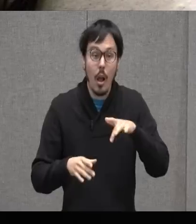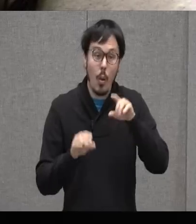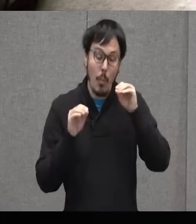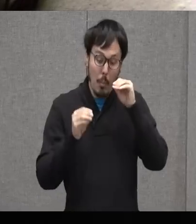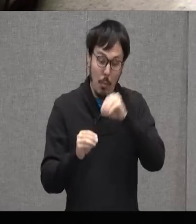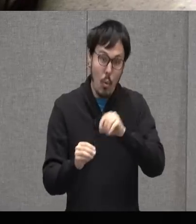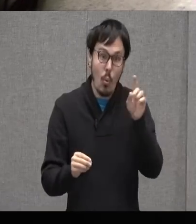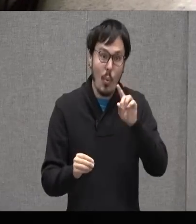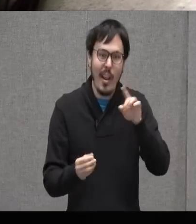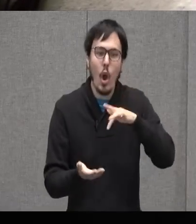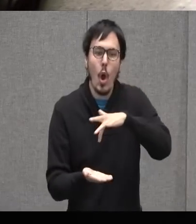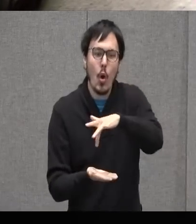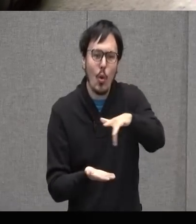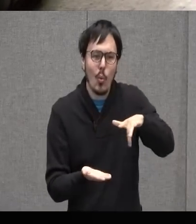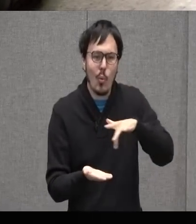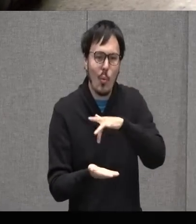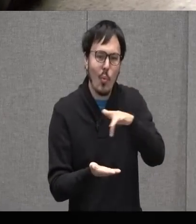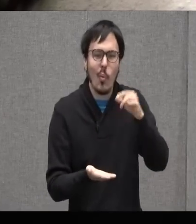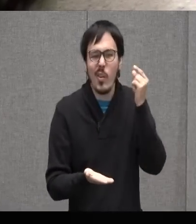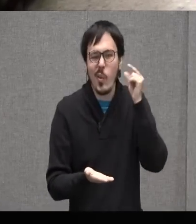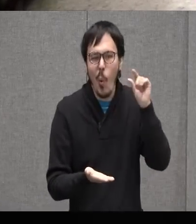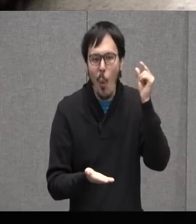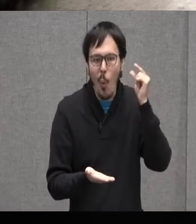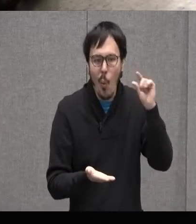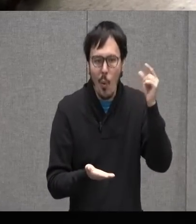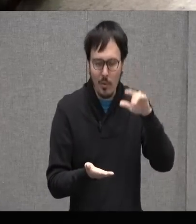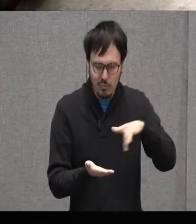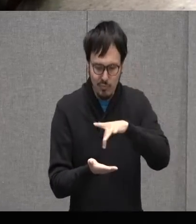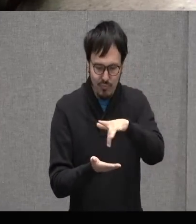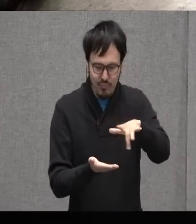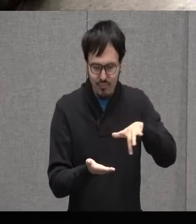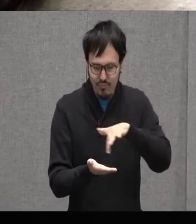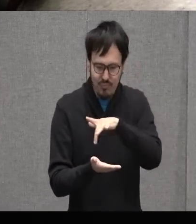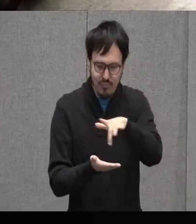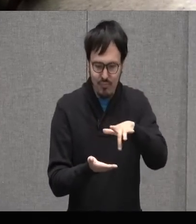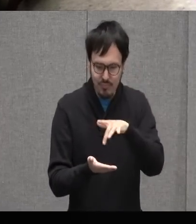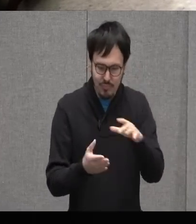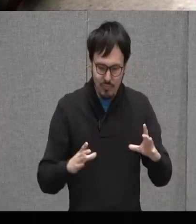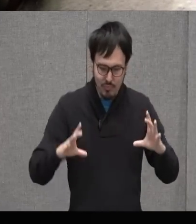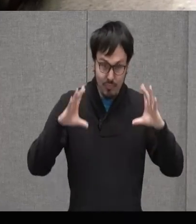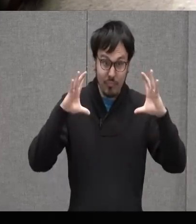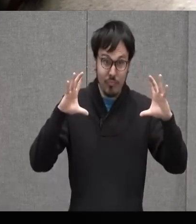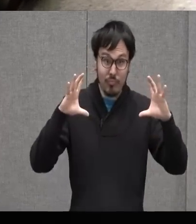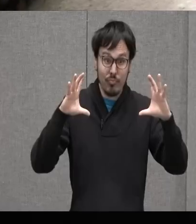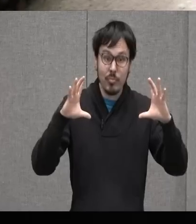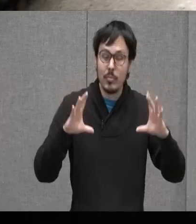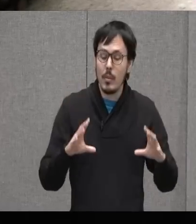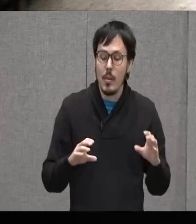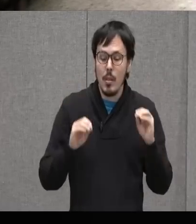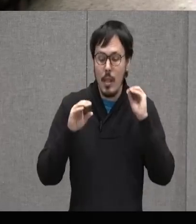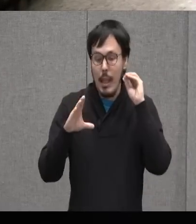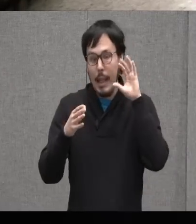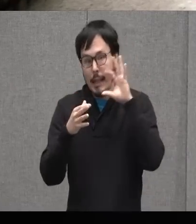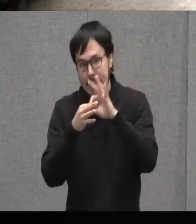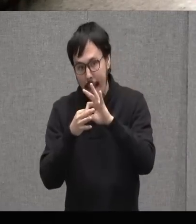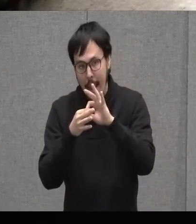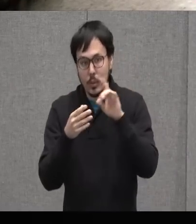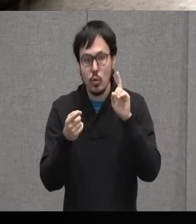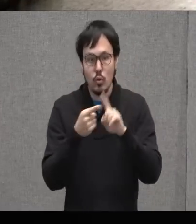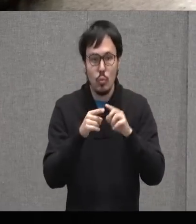These are fun pictures. The golden records went into space probes, they sent into deep space